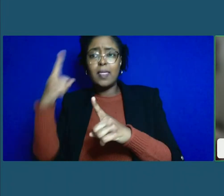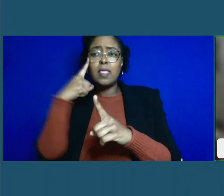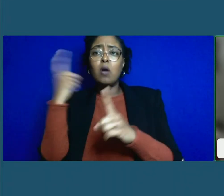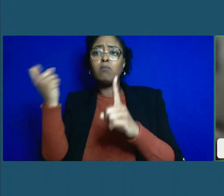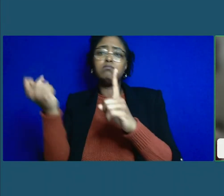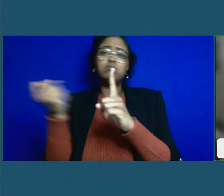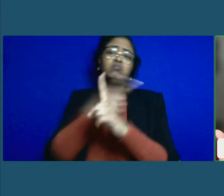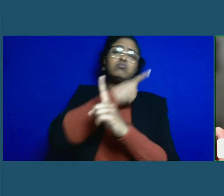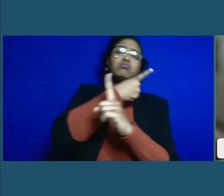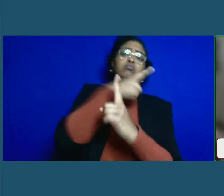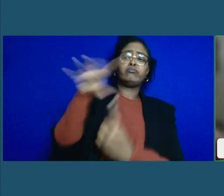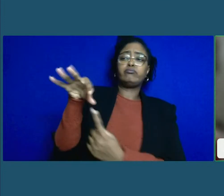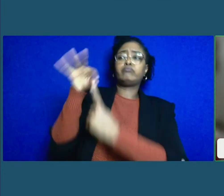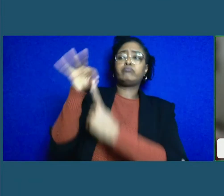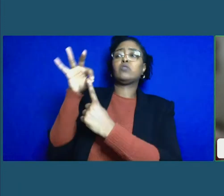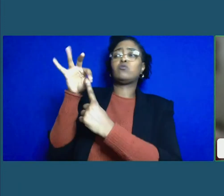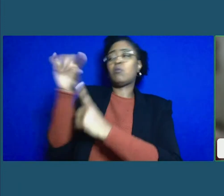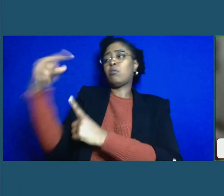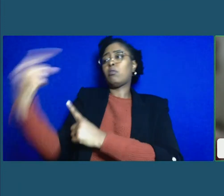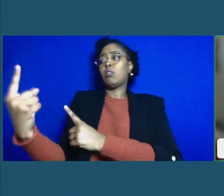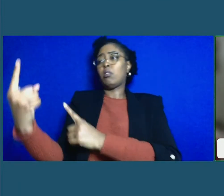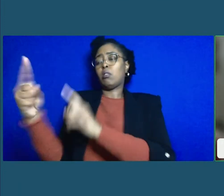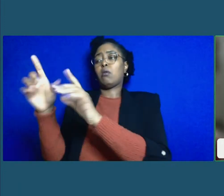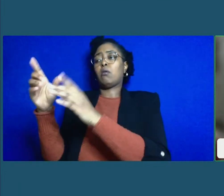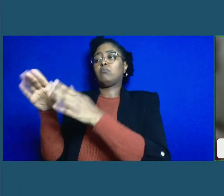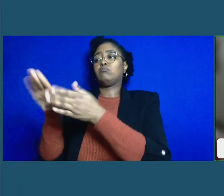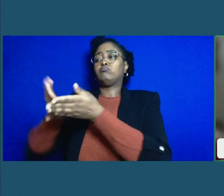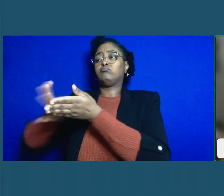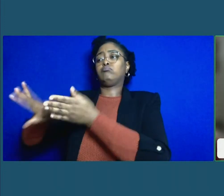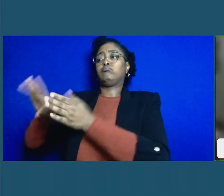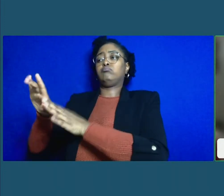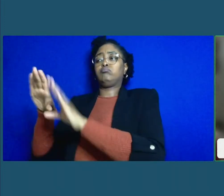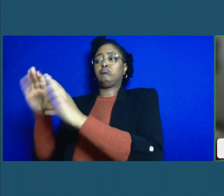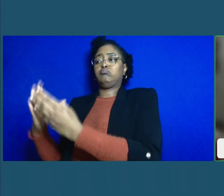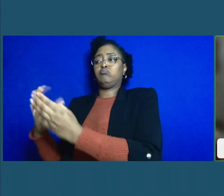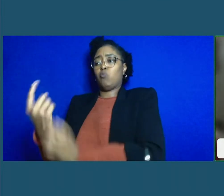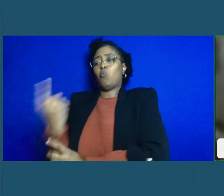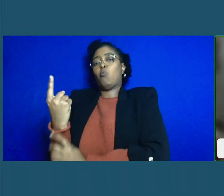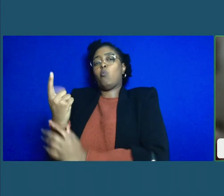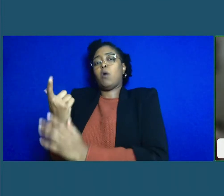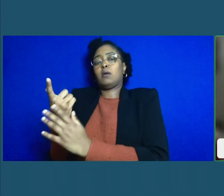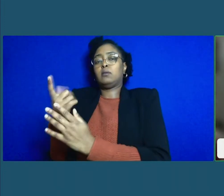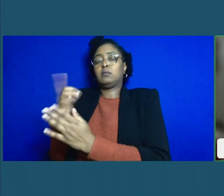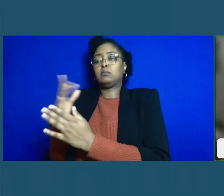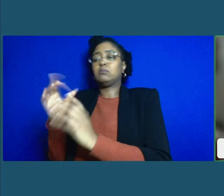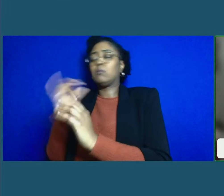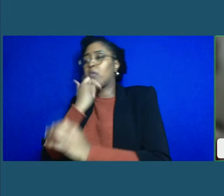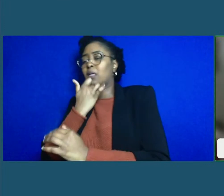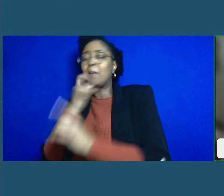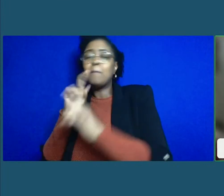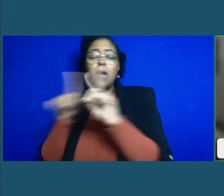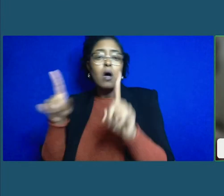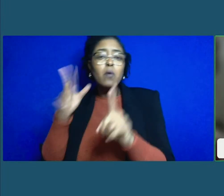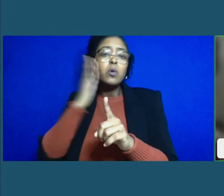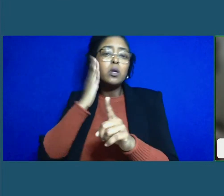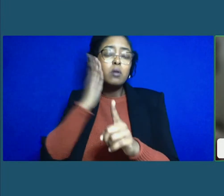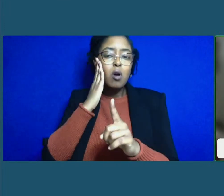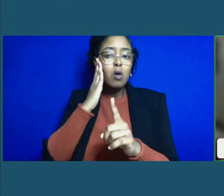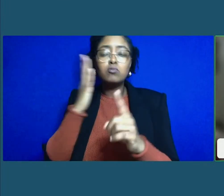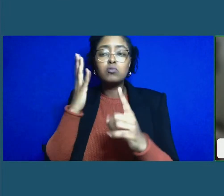lot of these incidents as sort of one off incents really disentangling them from the